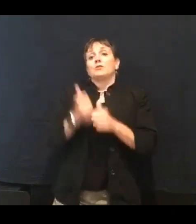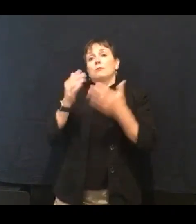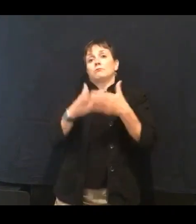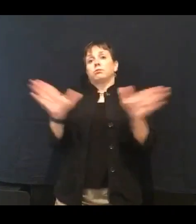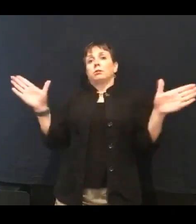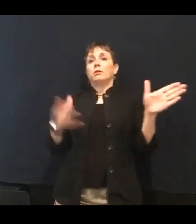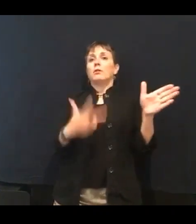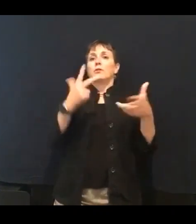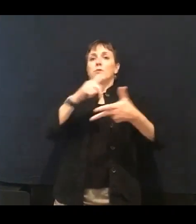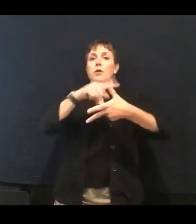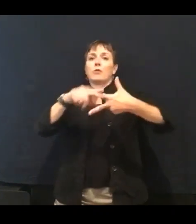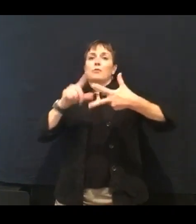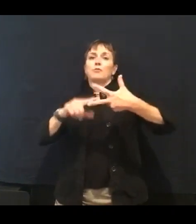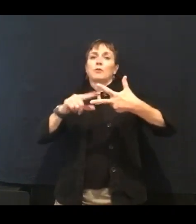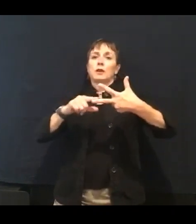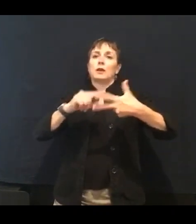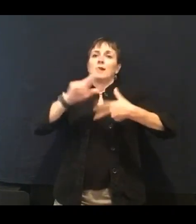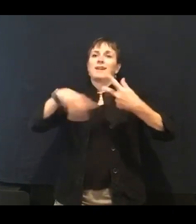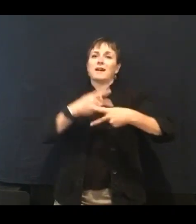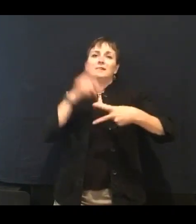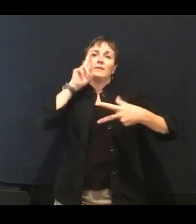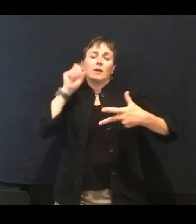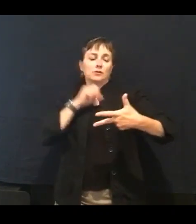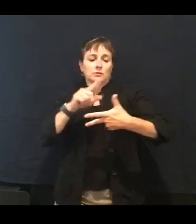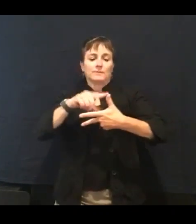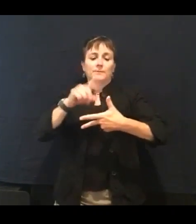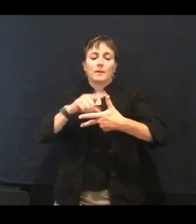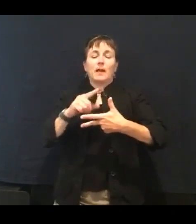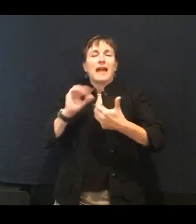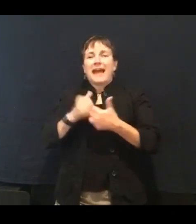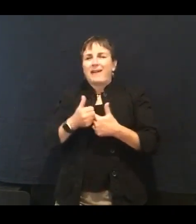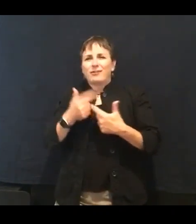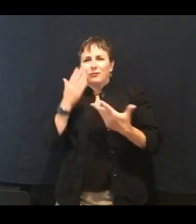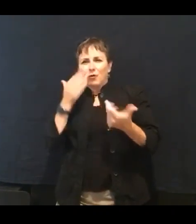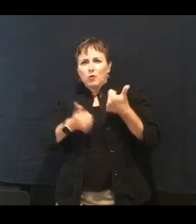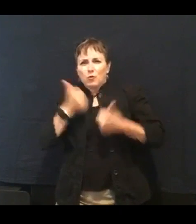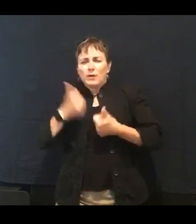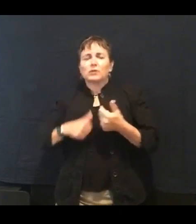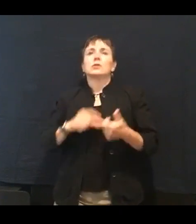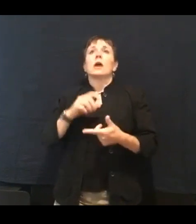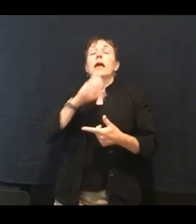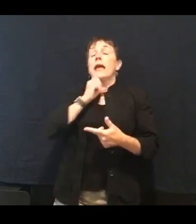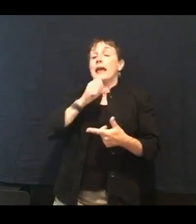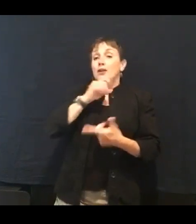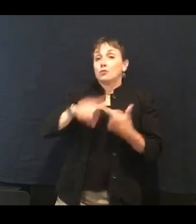by three factors: age of onset, severity of sensory loss and impact